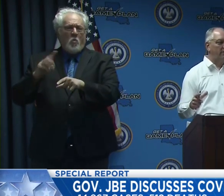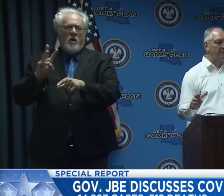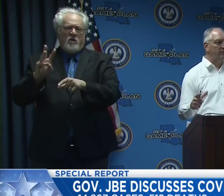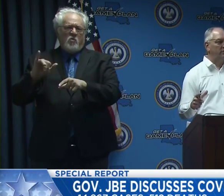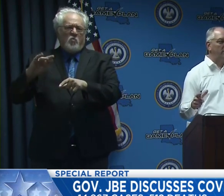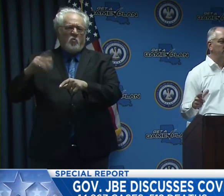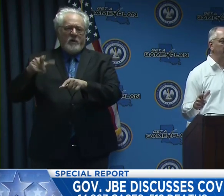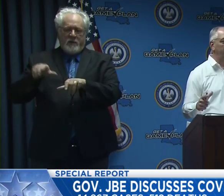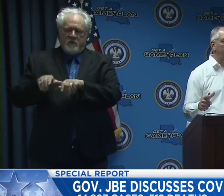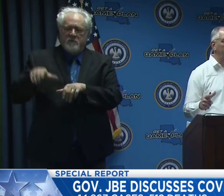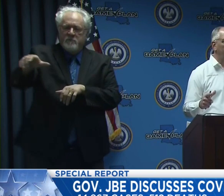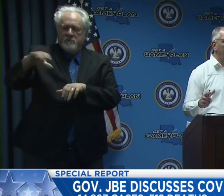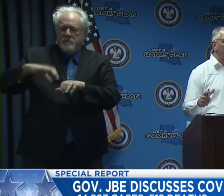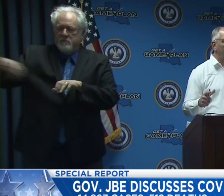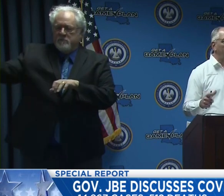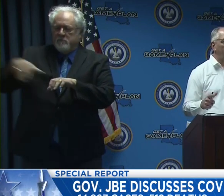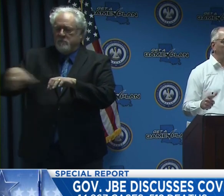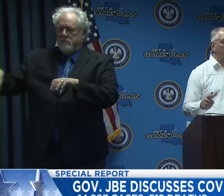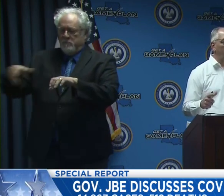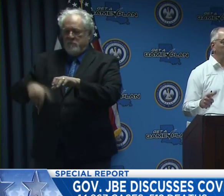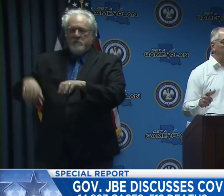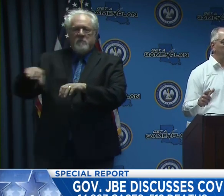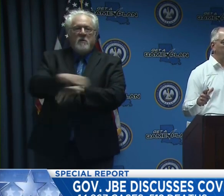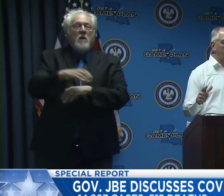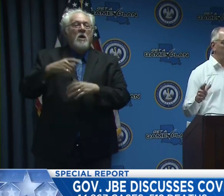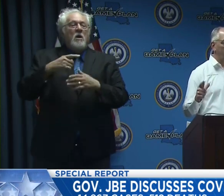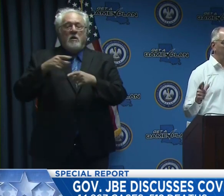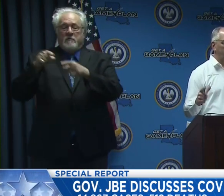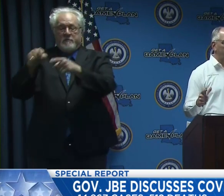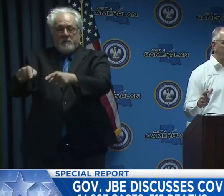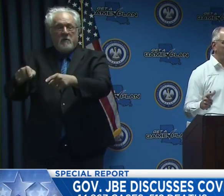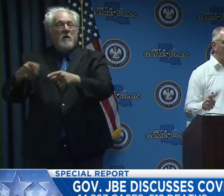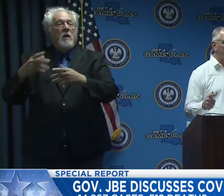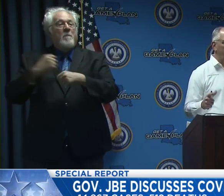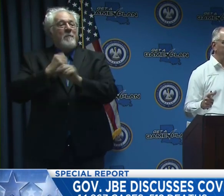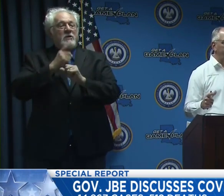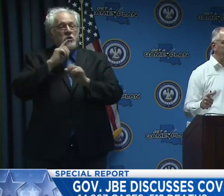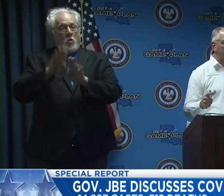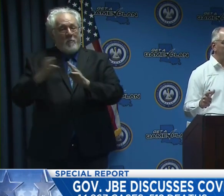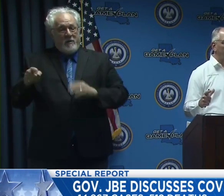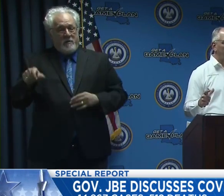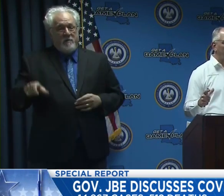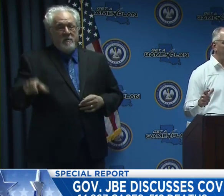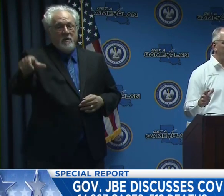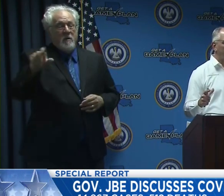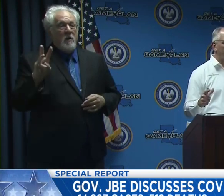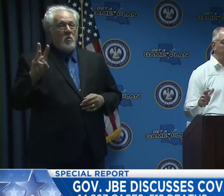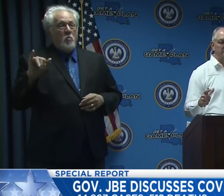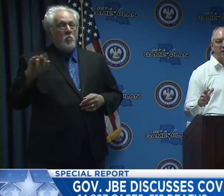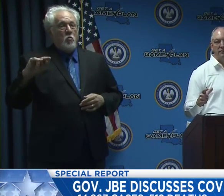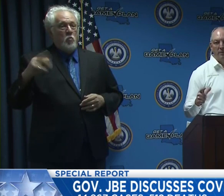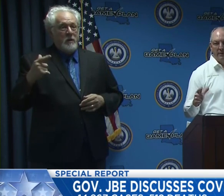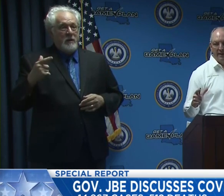PATIENTS THERE. BASICALLY IT'S ONE OF THOSE WINGS, IF YOU WERE THERE OR IF YOU SAW IT ON TV.